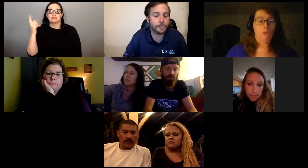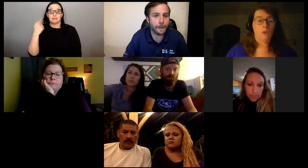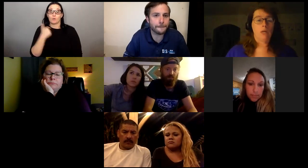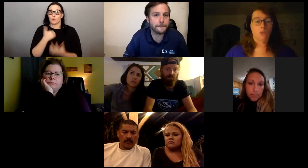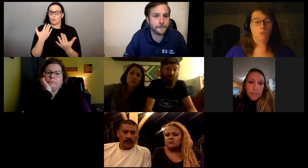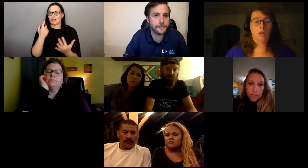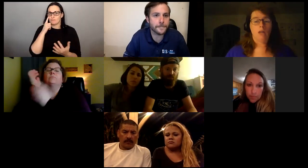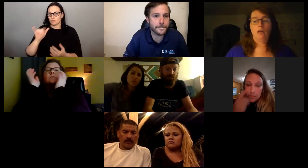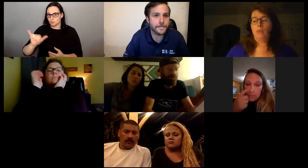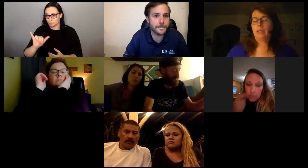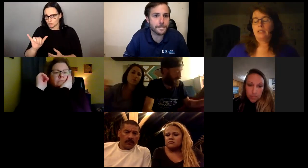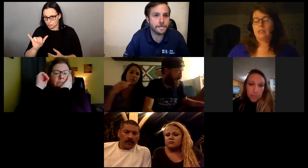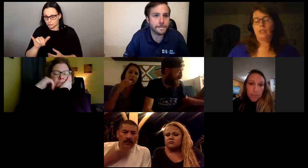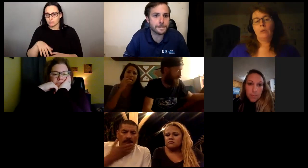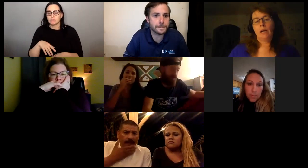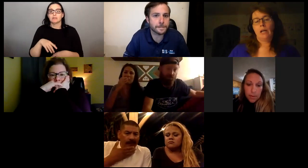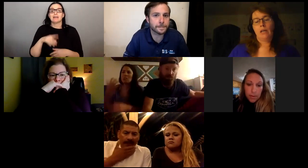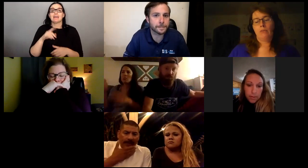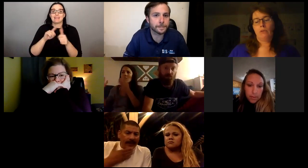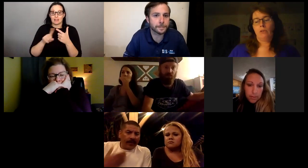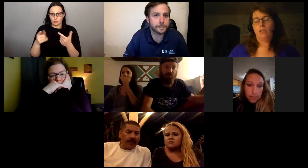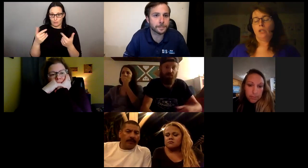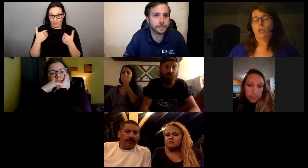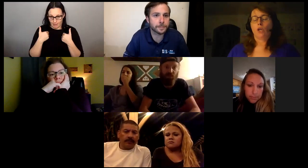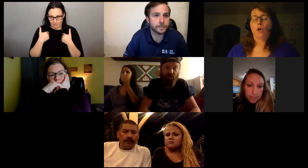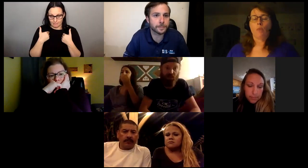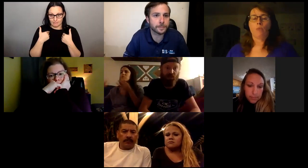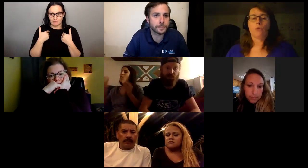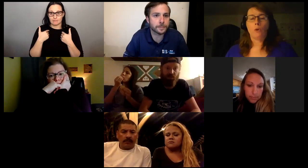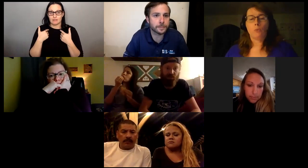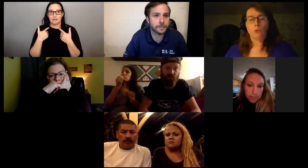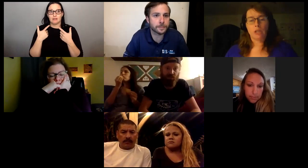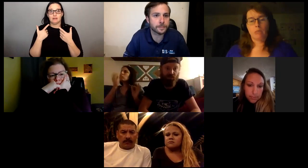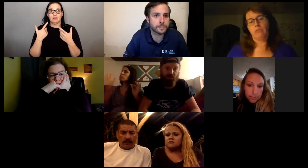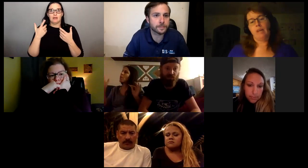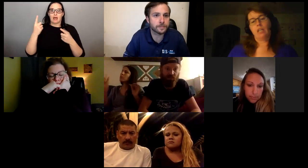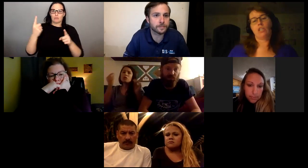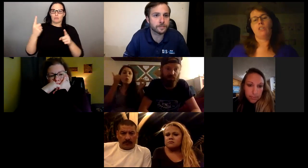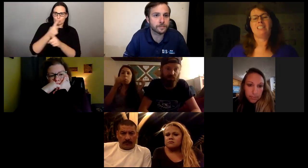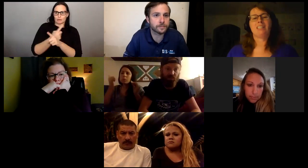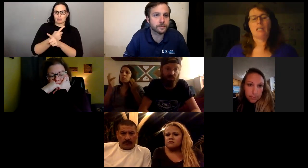as well because then you have